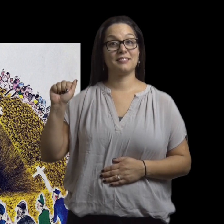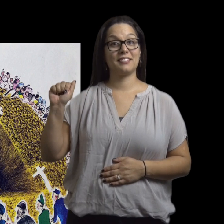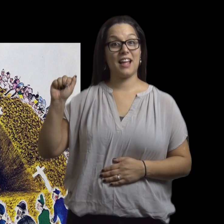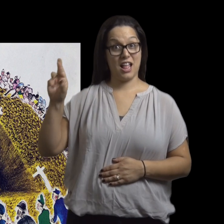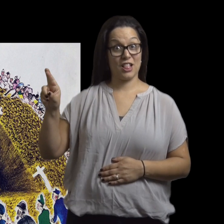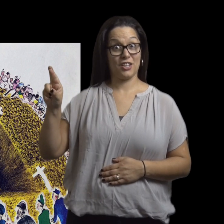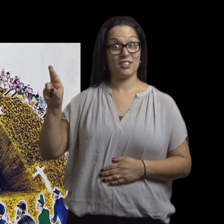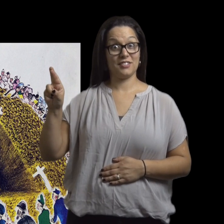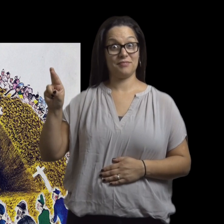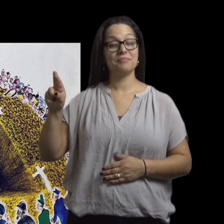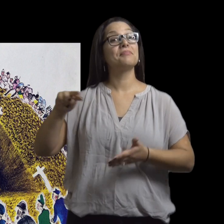Cellar